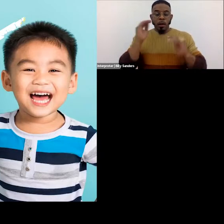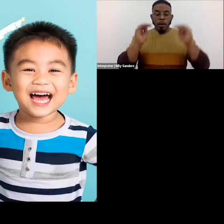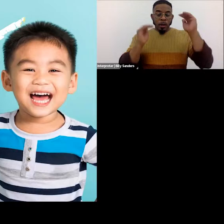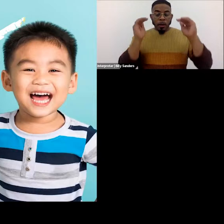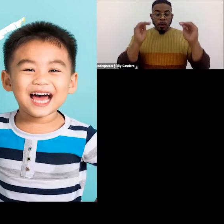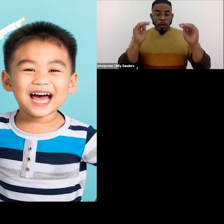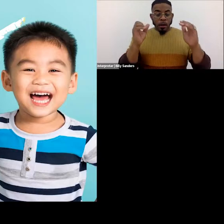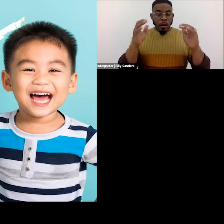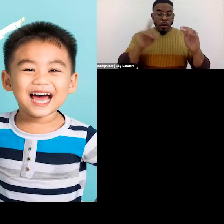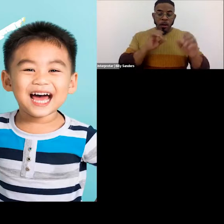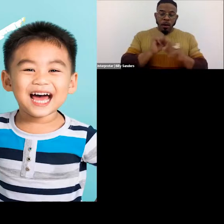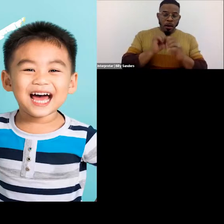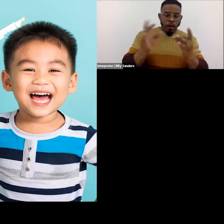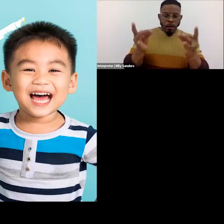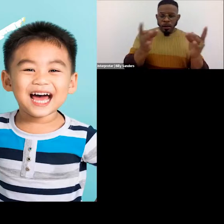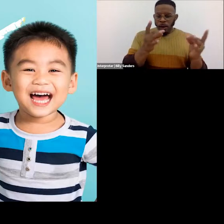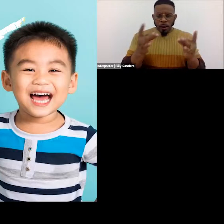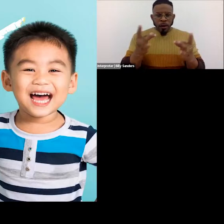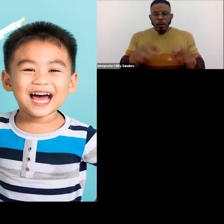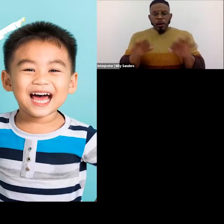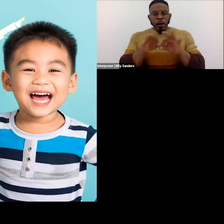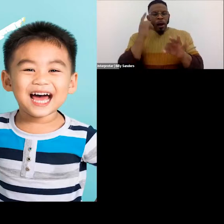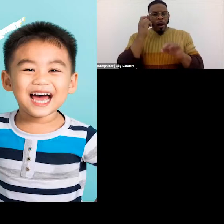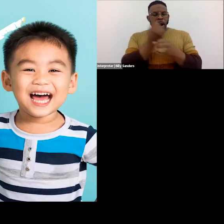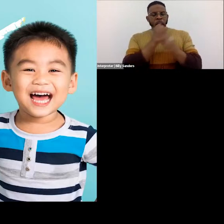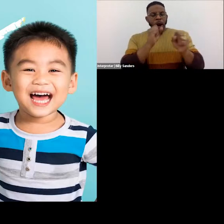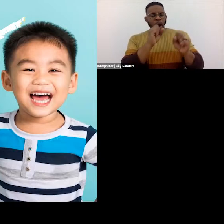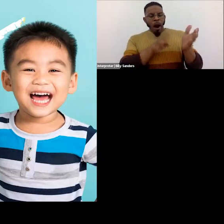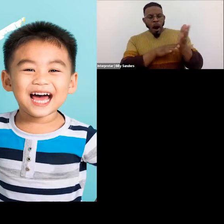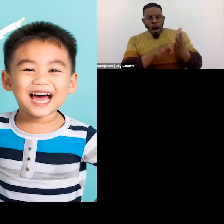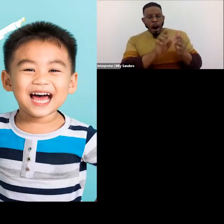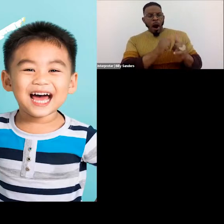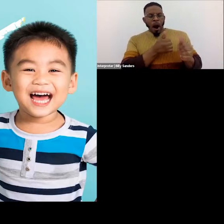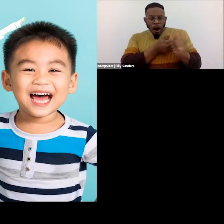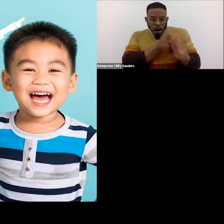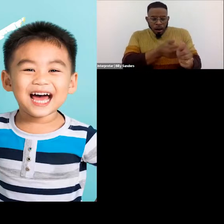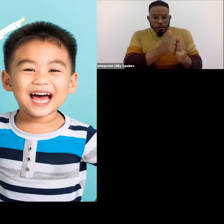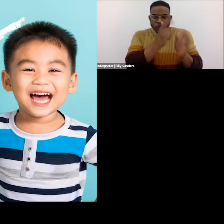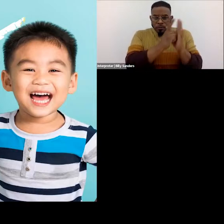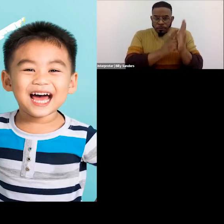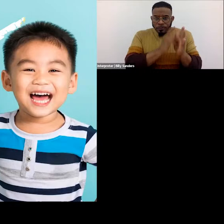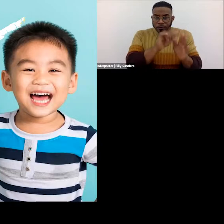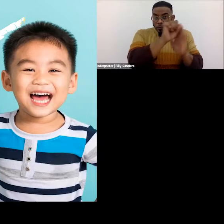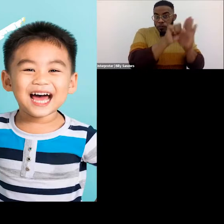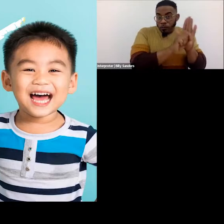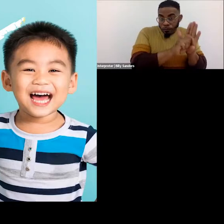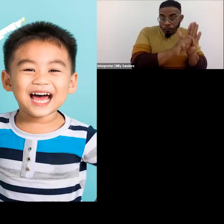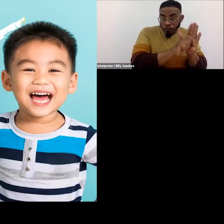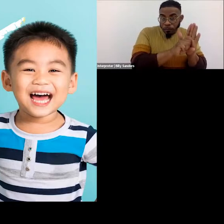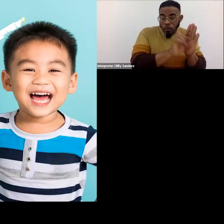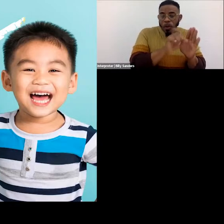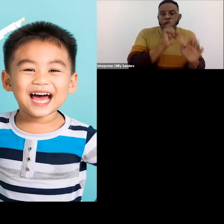So it really is essential for emancipated minors to comply with the laws of the states in which they are working.